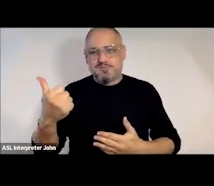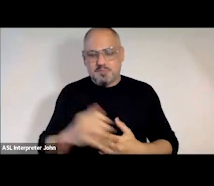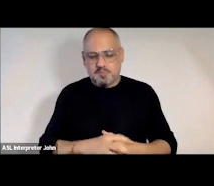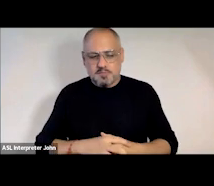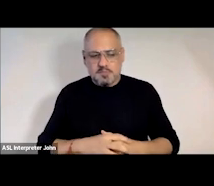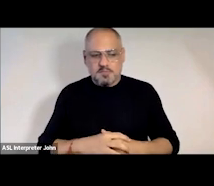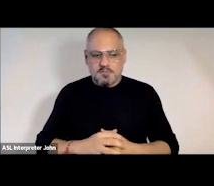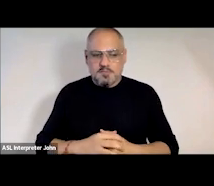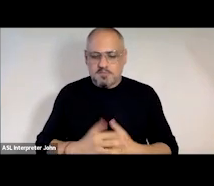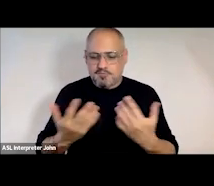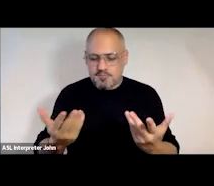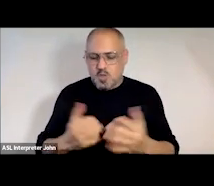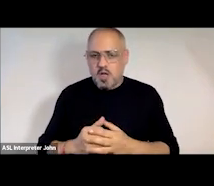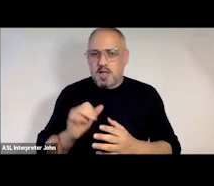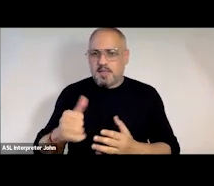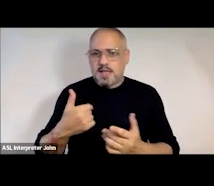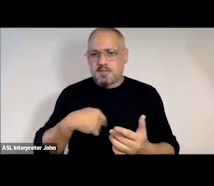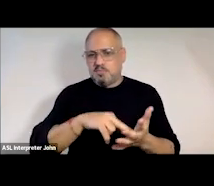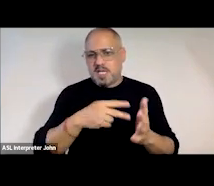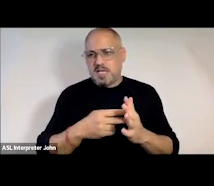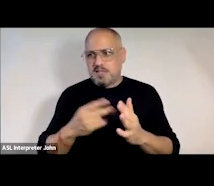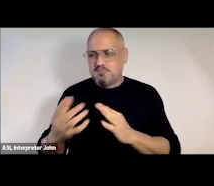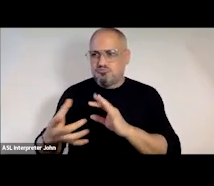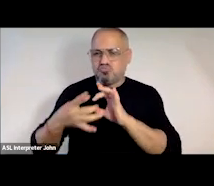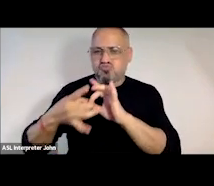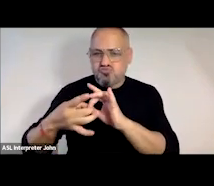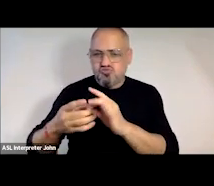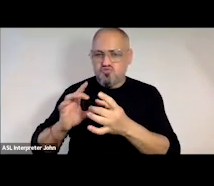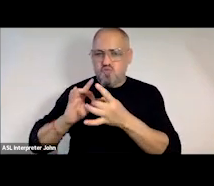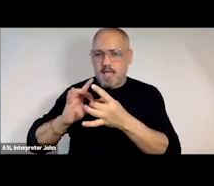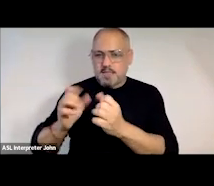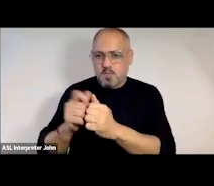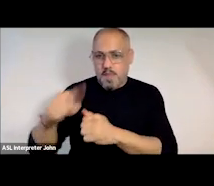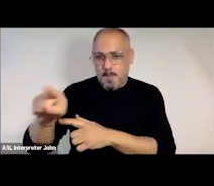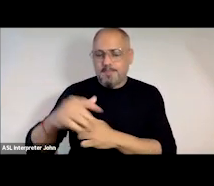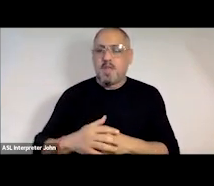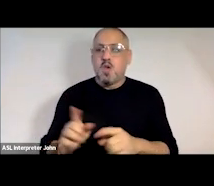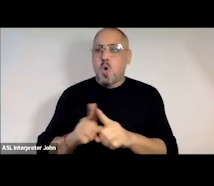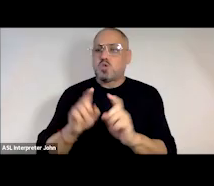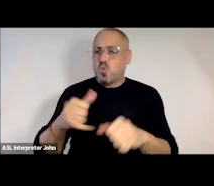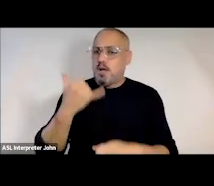That's kind of what we mean by building relationships, and you may also be able to call and ask